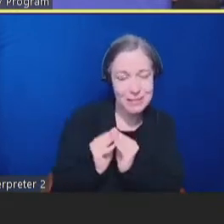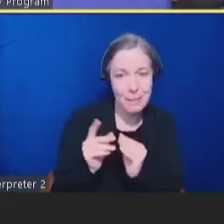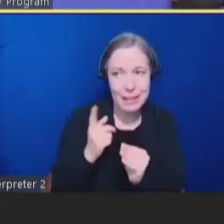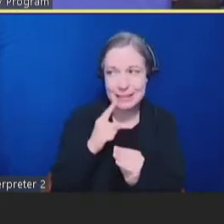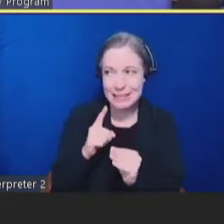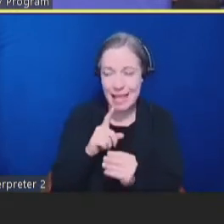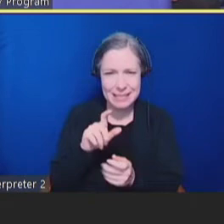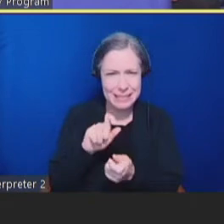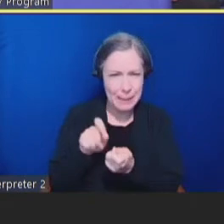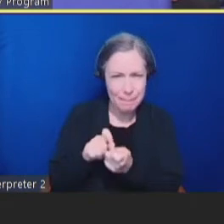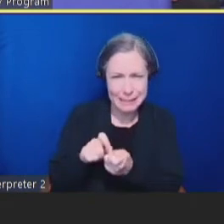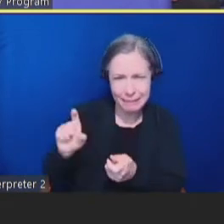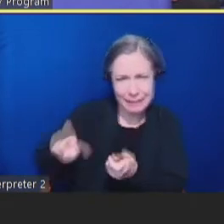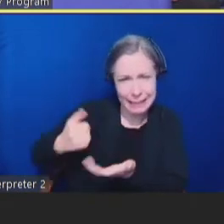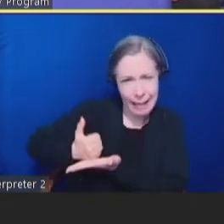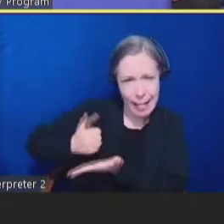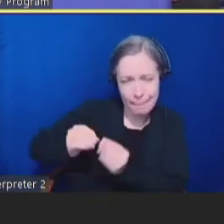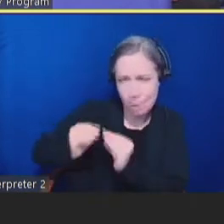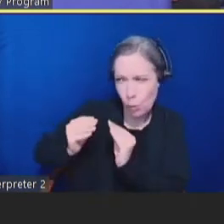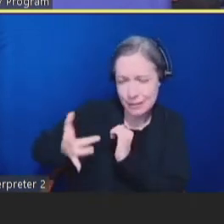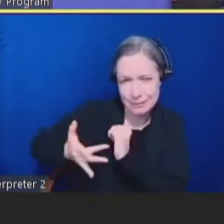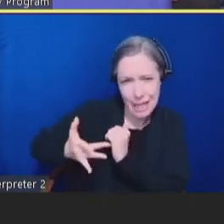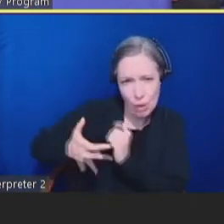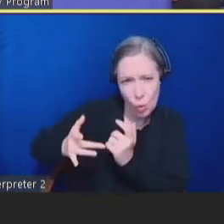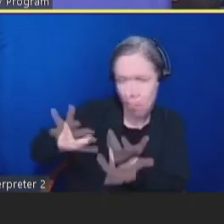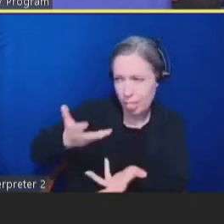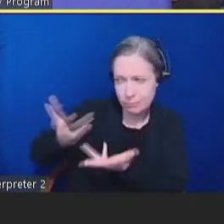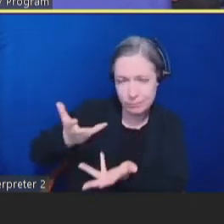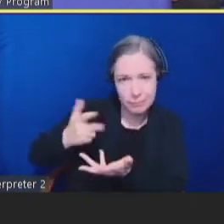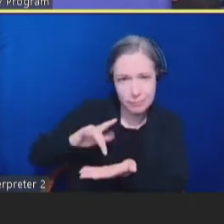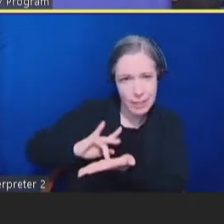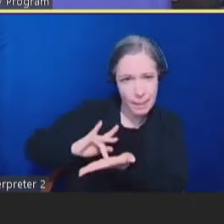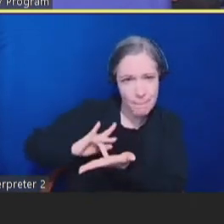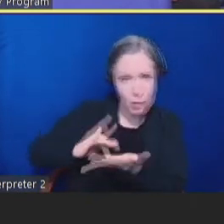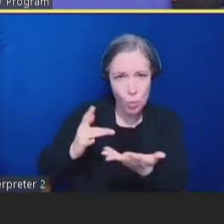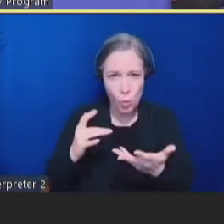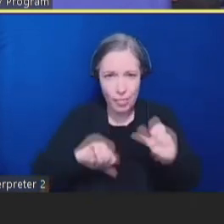in these more technical webinars between the medical and the science professionals.